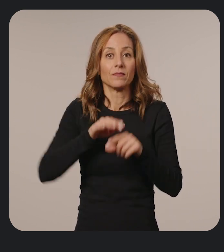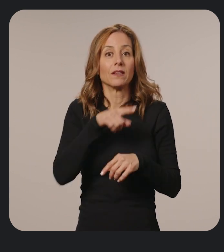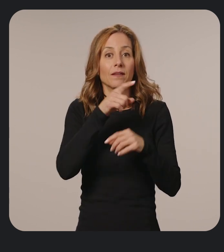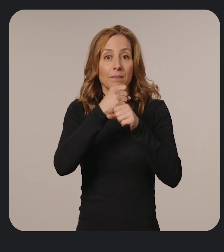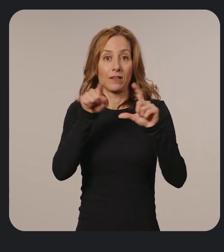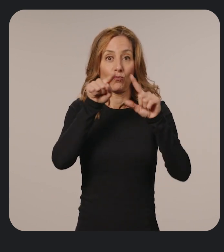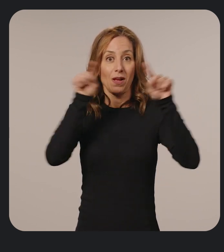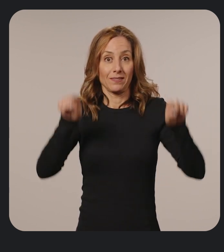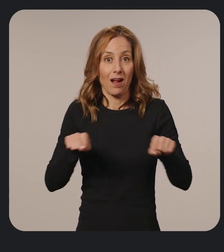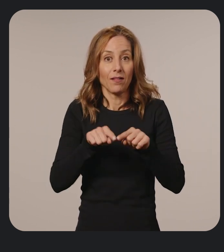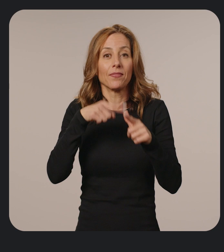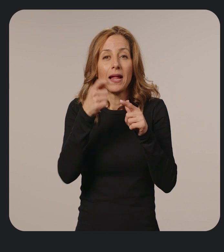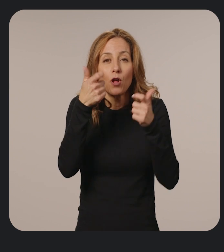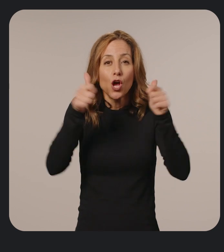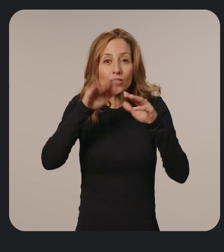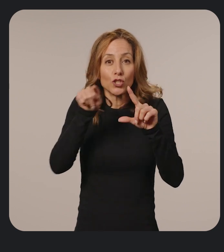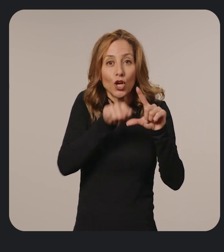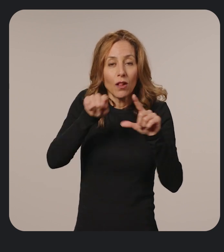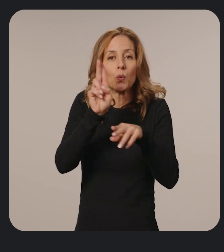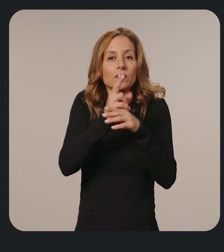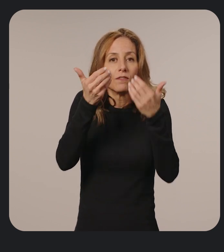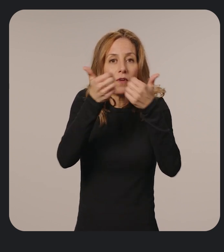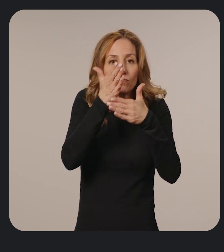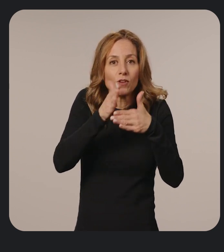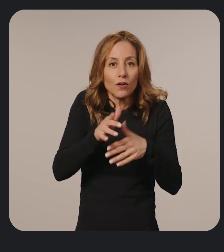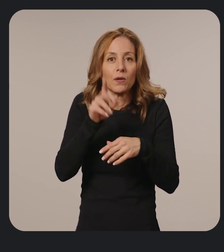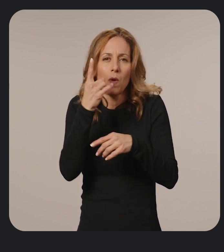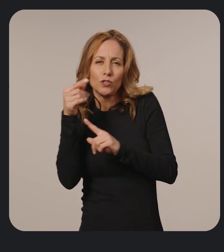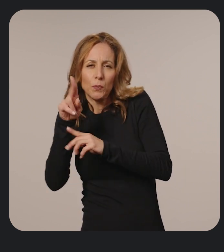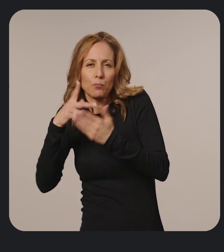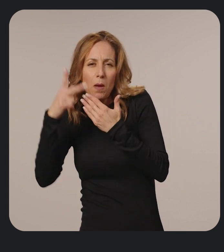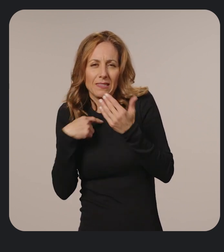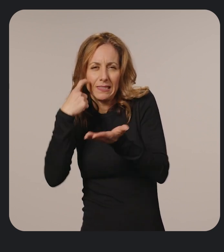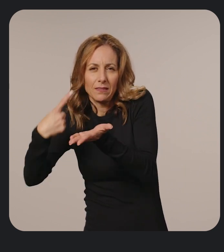larger than the circle, and then use a fragment shader-- one of those GPU programs we were just talking about--